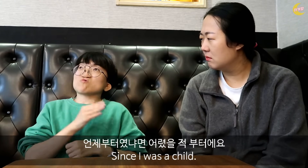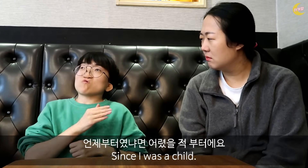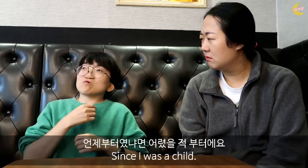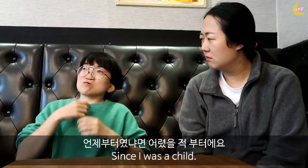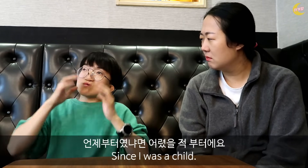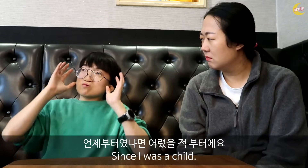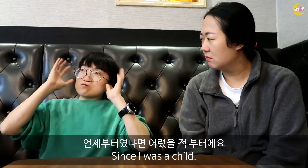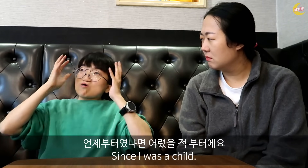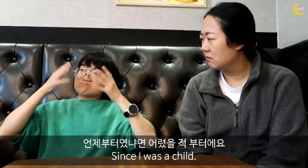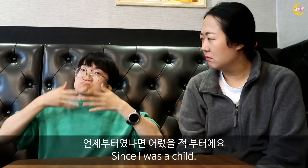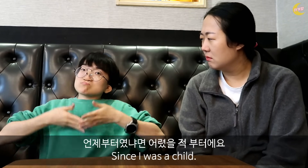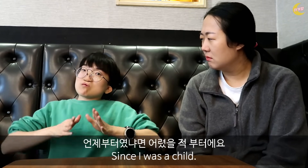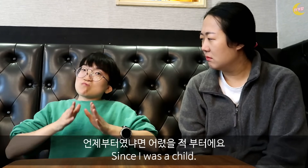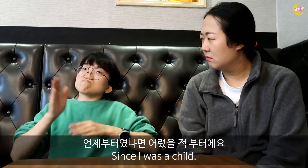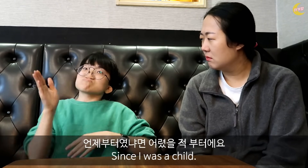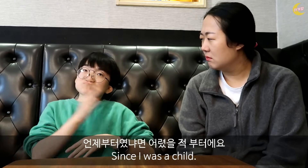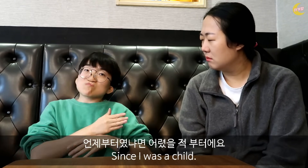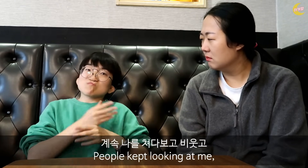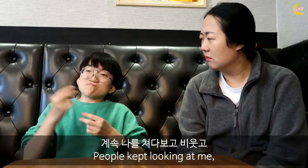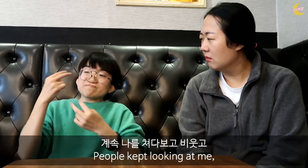Since I was a child.